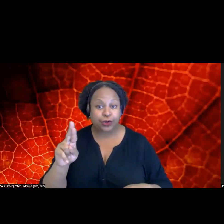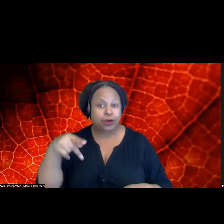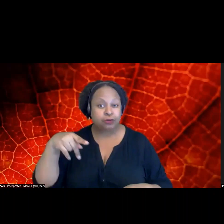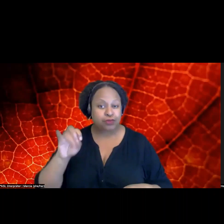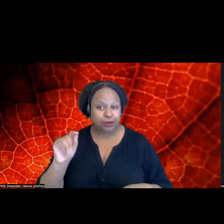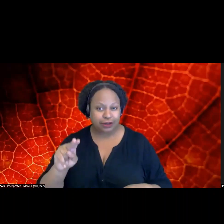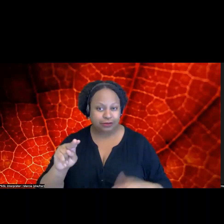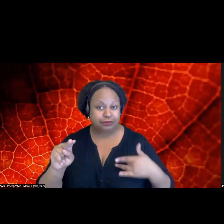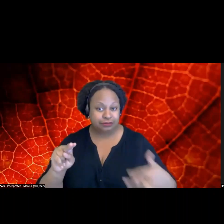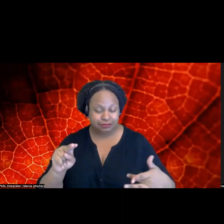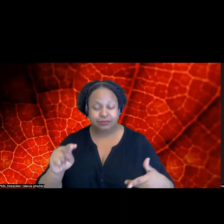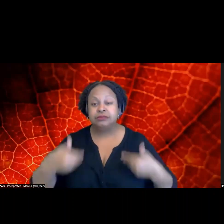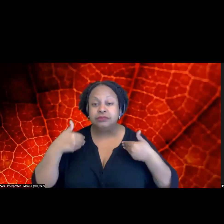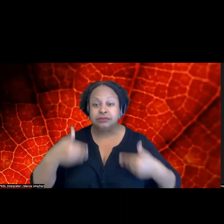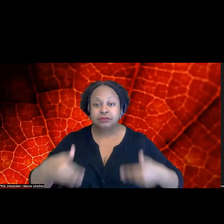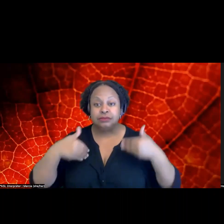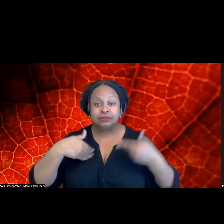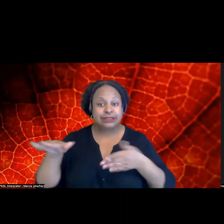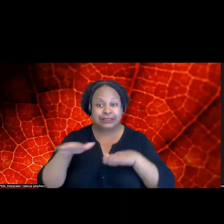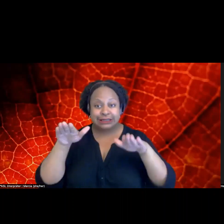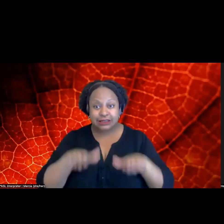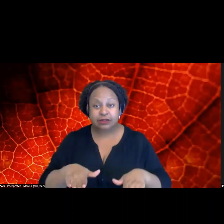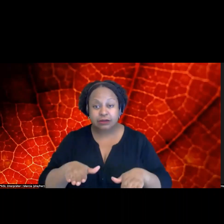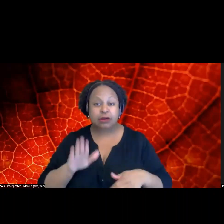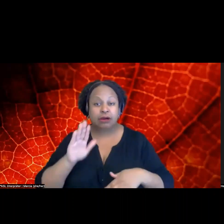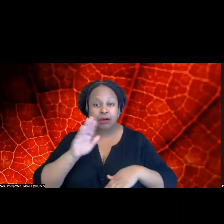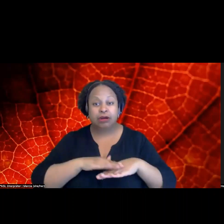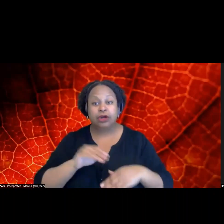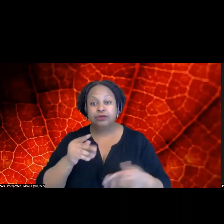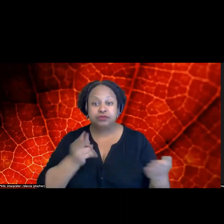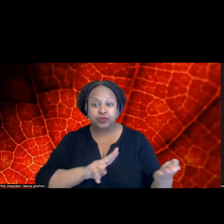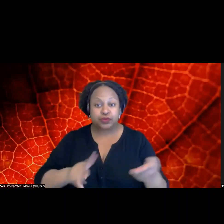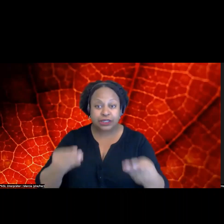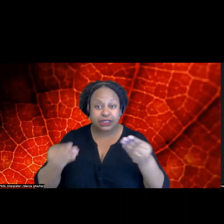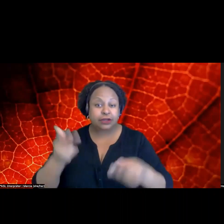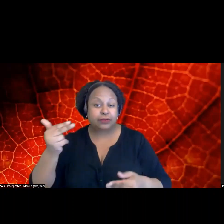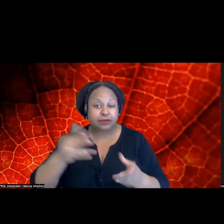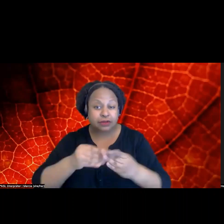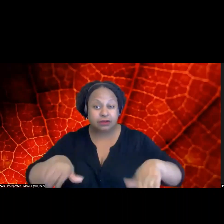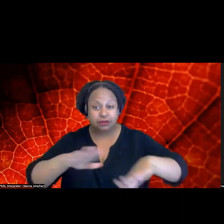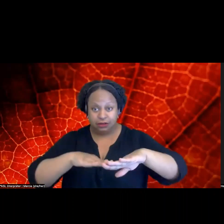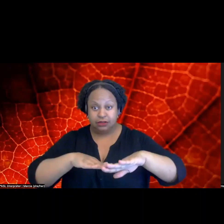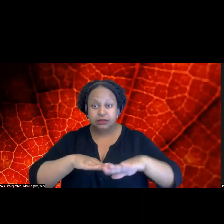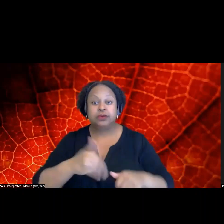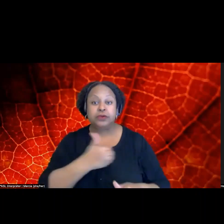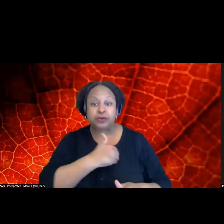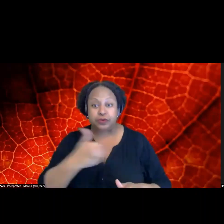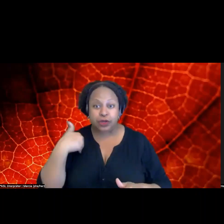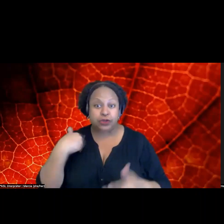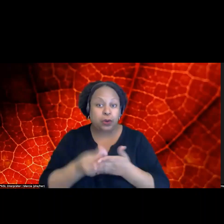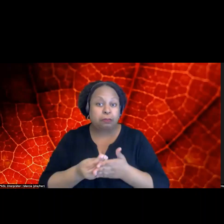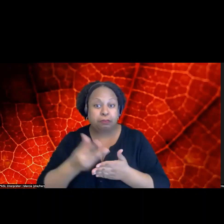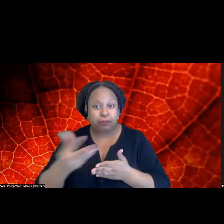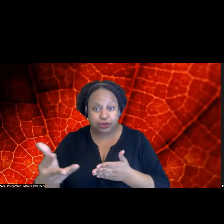I am a settler on Treaty 13 territory, the Toronto Purchase Treaty.